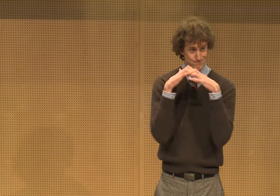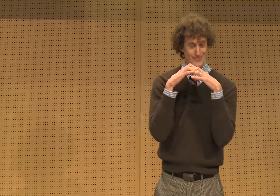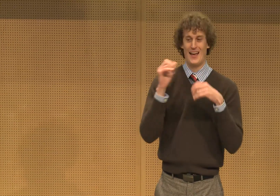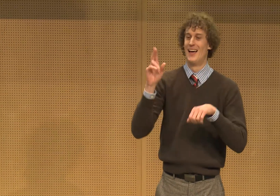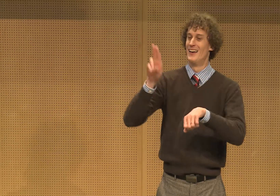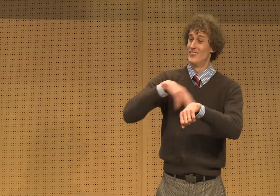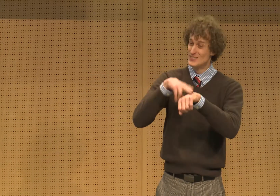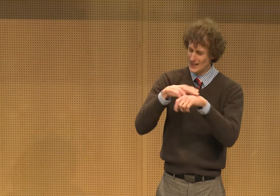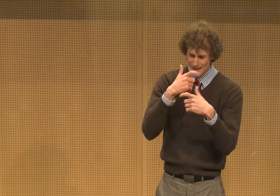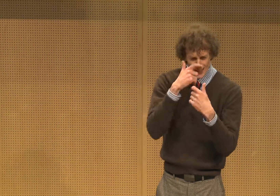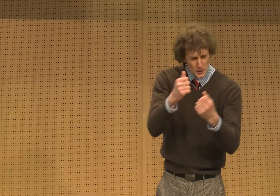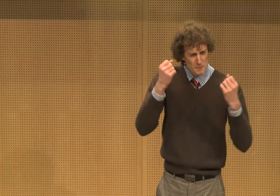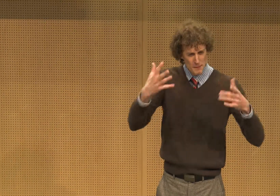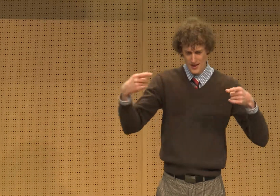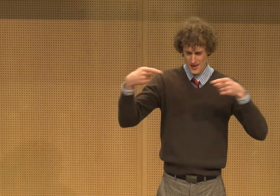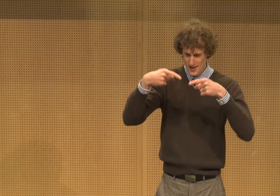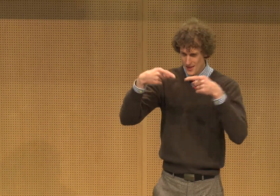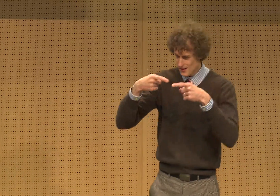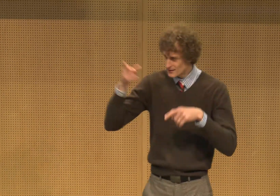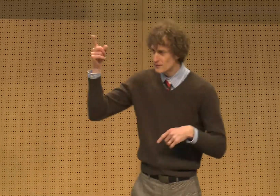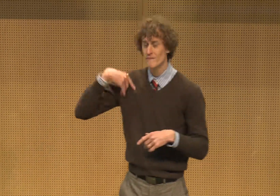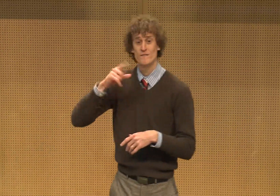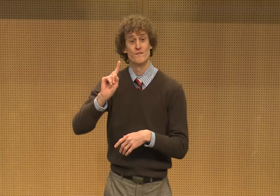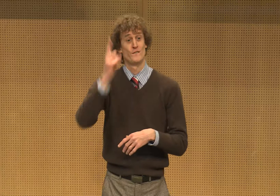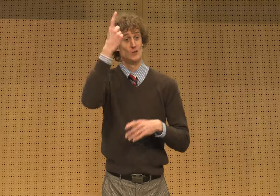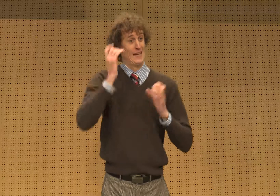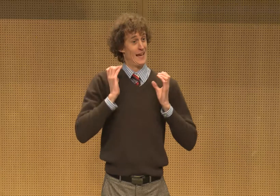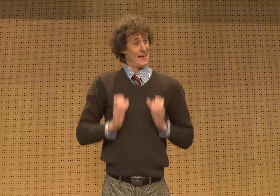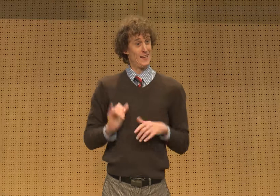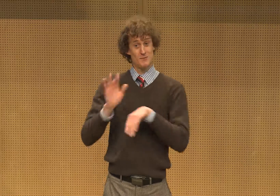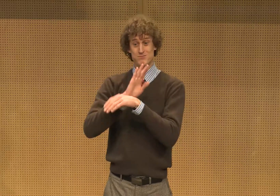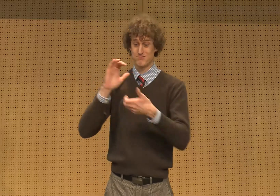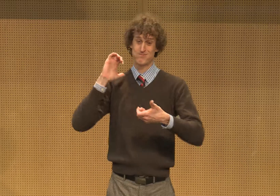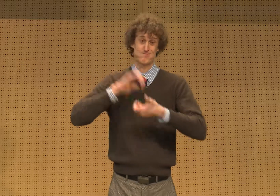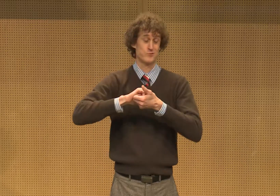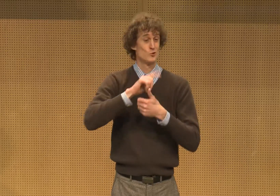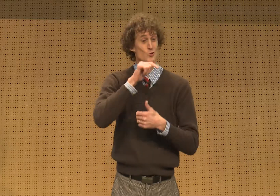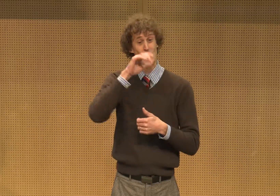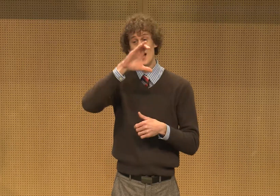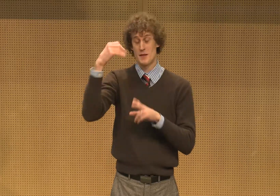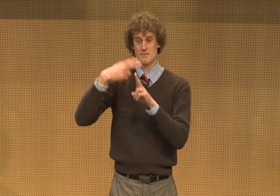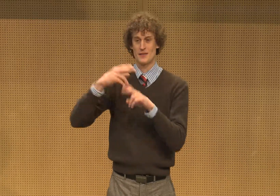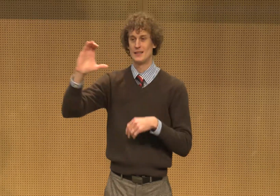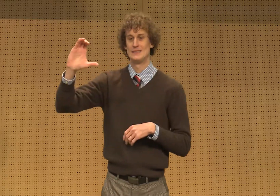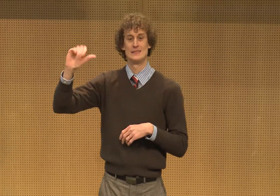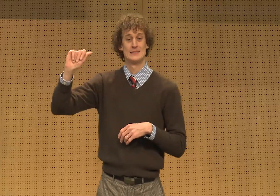When we started, there was nothing. There were no businesses like this, and so our first client that we worked with